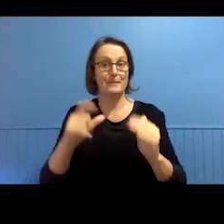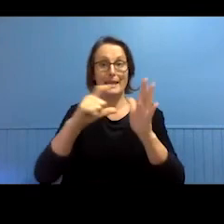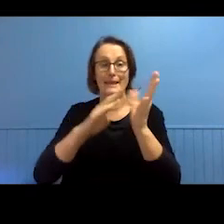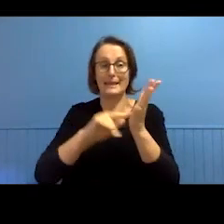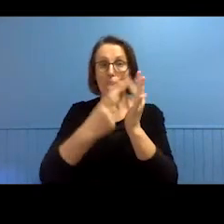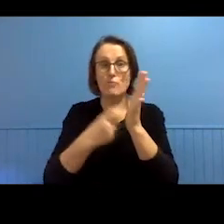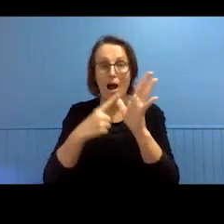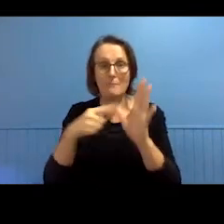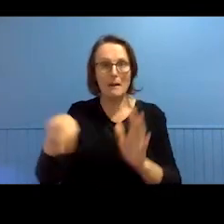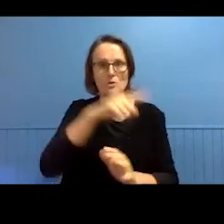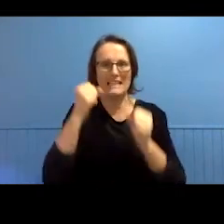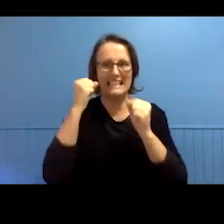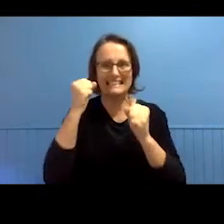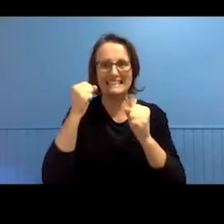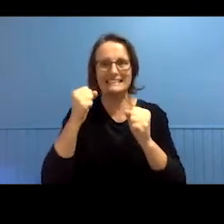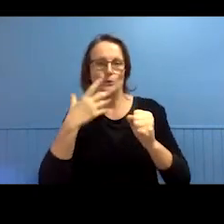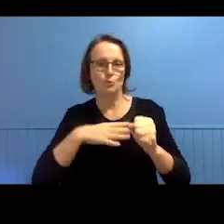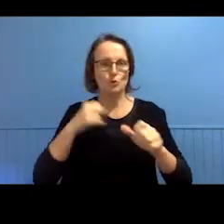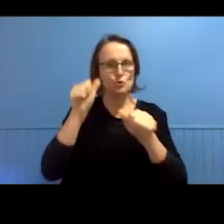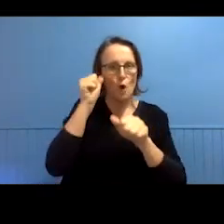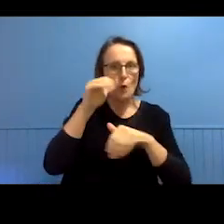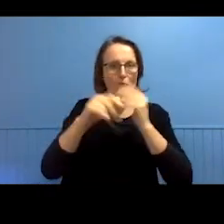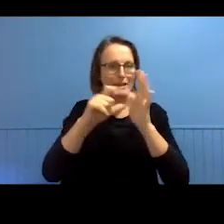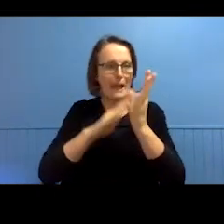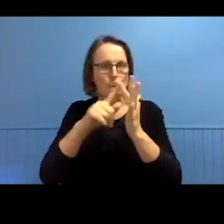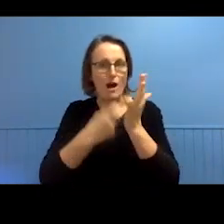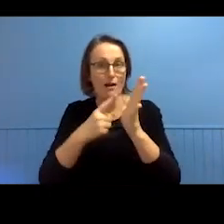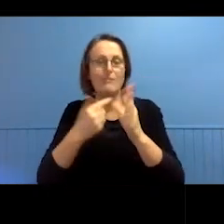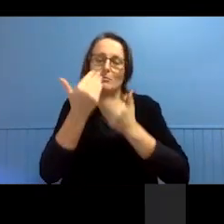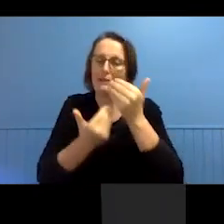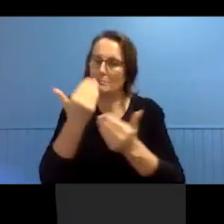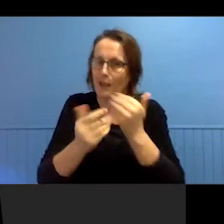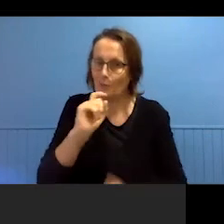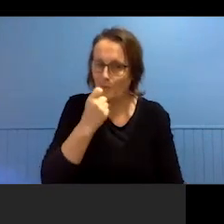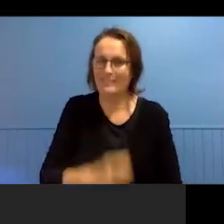going, "Yes, cameras, I have been waiting for this part-off to look -